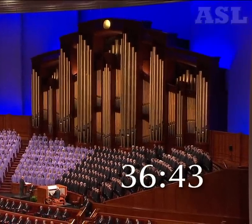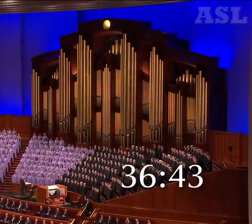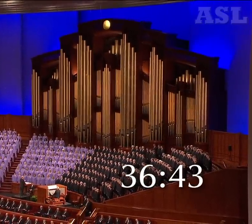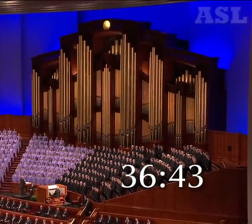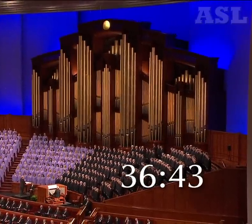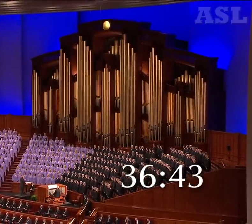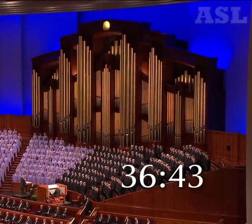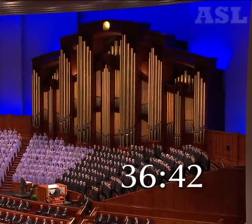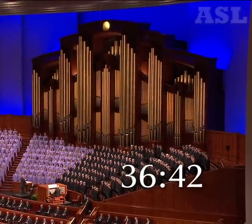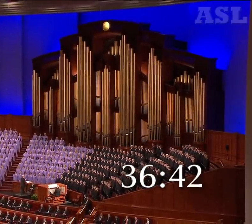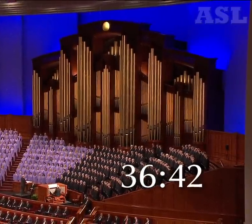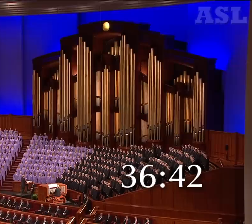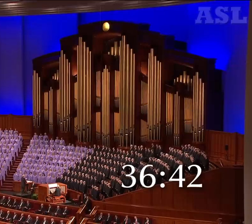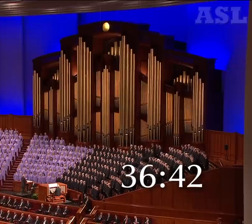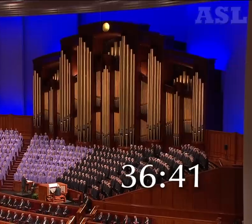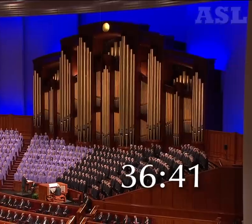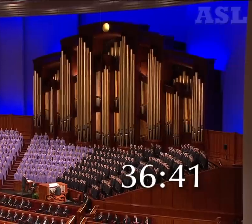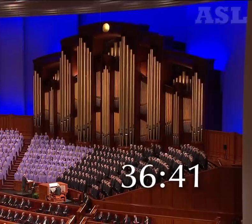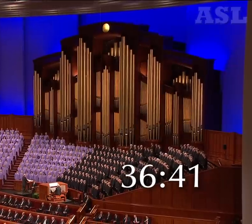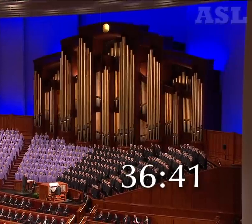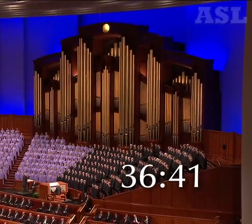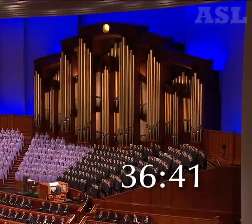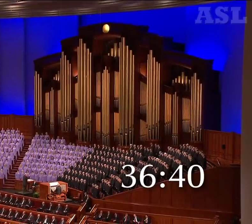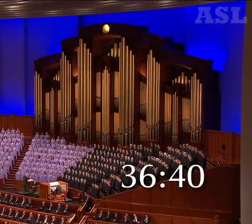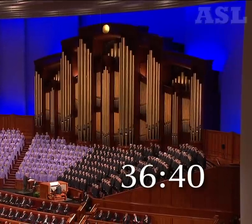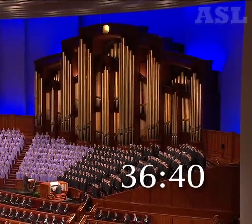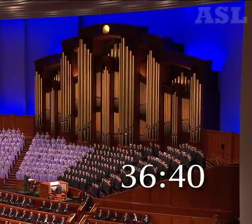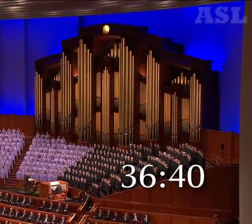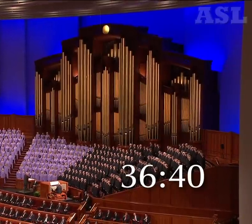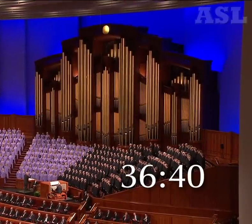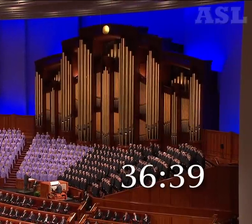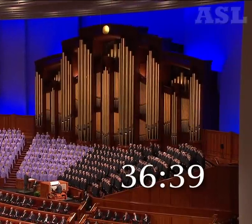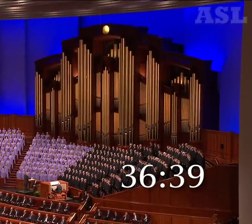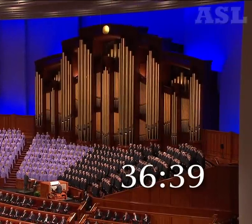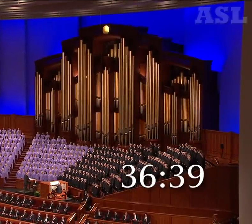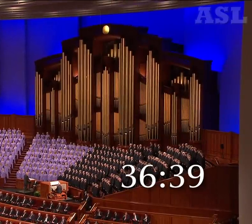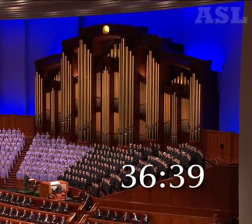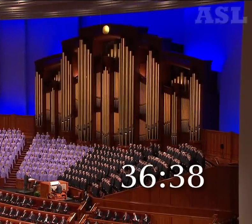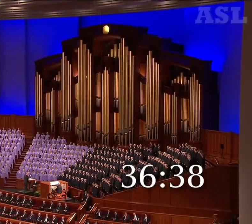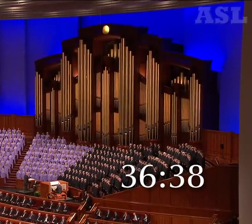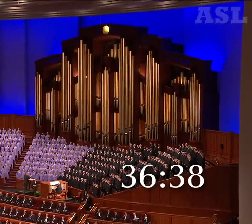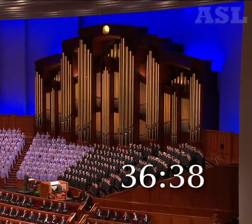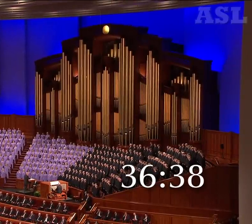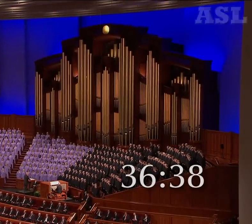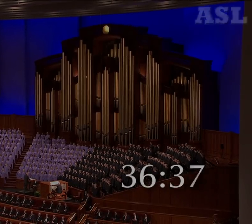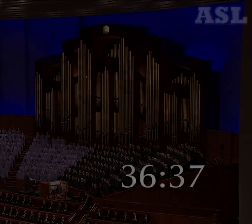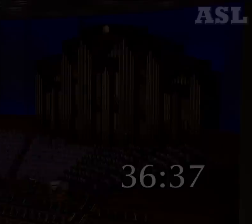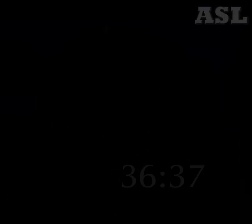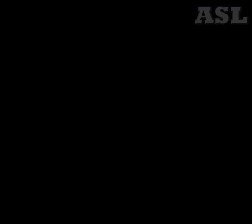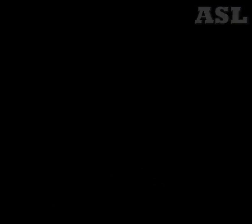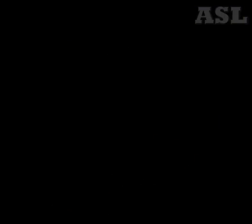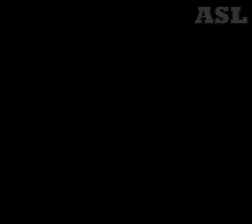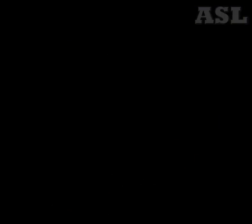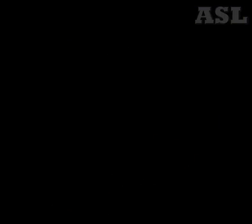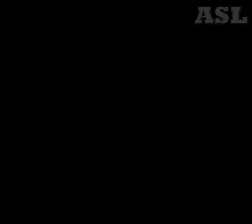THIS IS THE ENGLISH CLOSED CAPTION CHANNEL OF THE CHURCH OF JESUS CHRIST OF LATTER-DAY SAINTS.